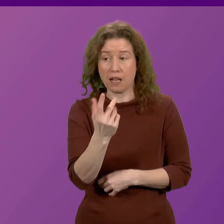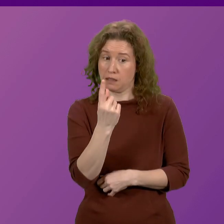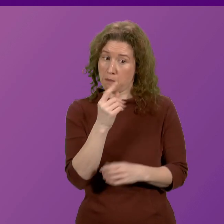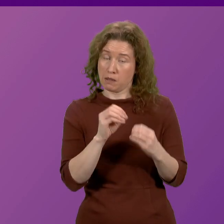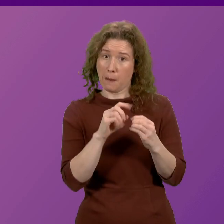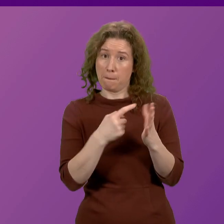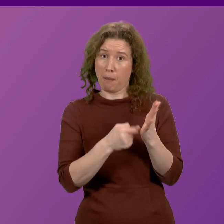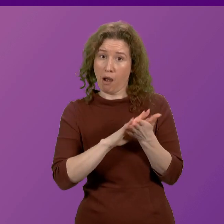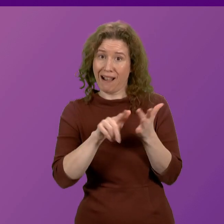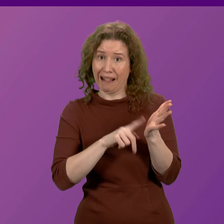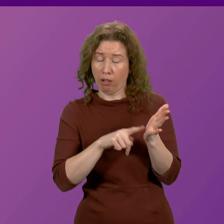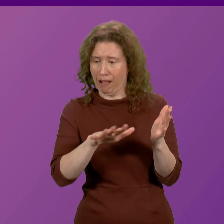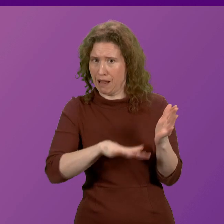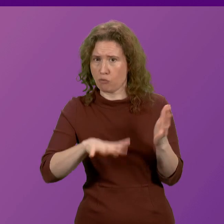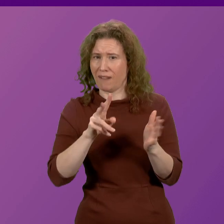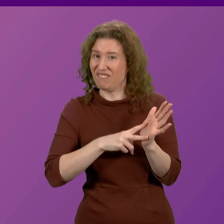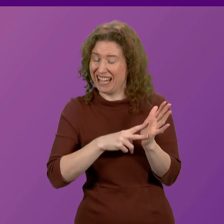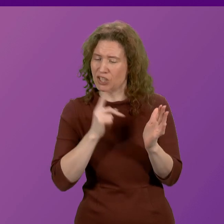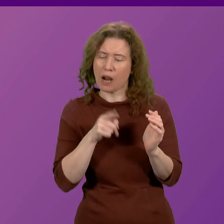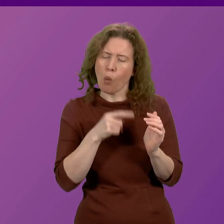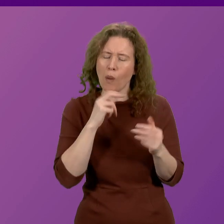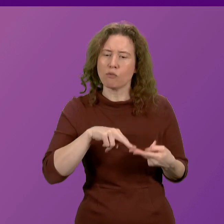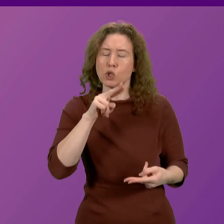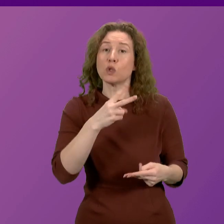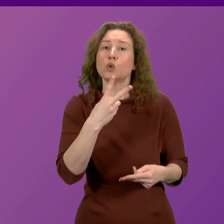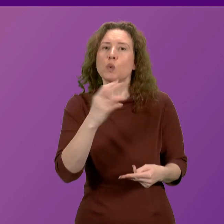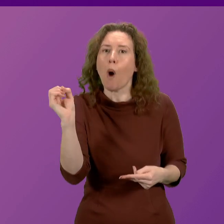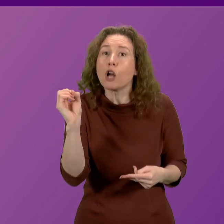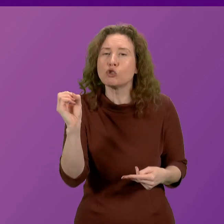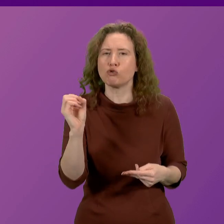and Pinwherry villagers that that number would rise to 200 per day from January.